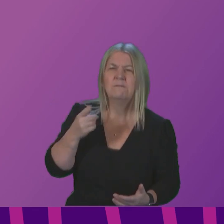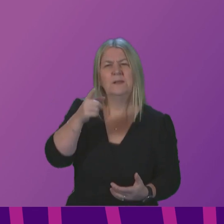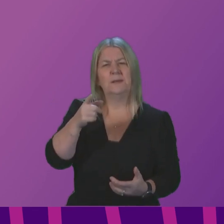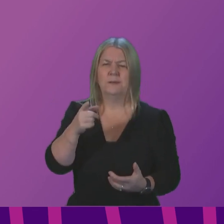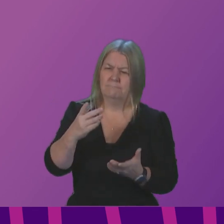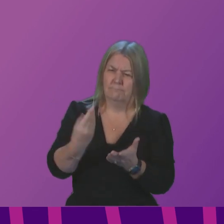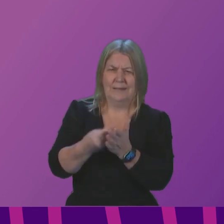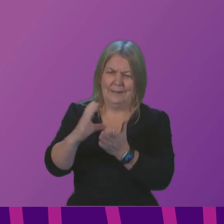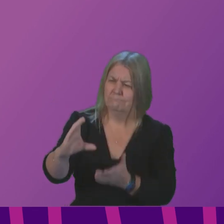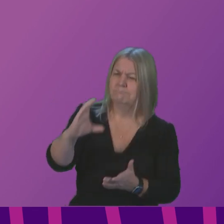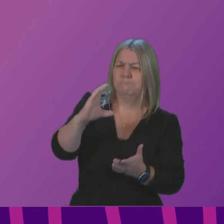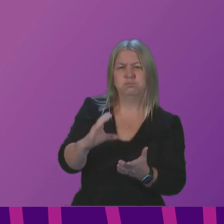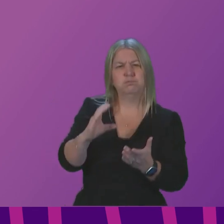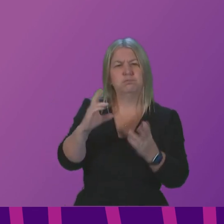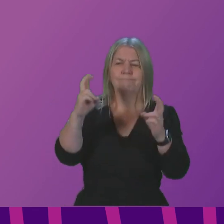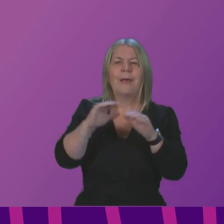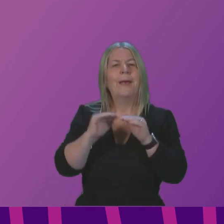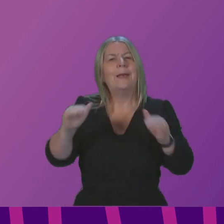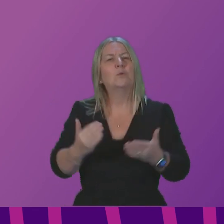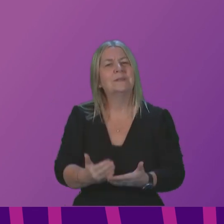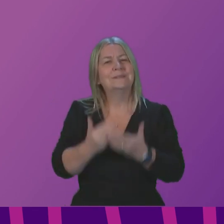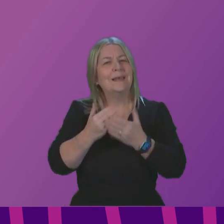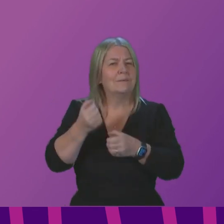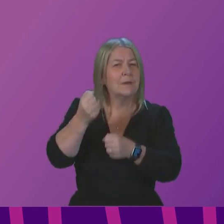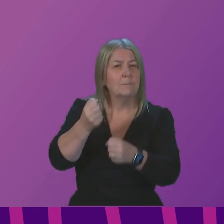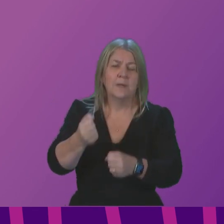is clear that the loss of face-to-face advice will have the greatest impact on the most